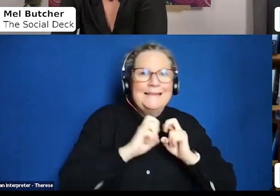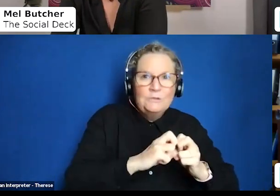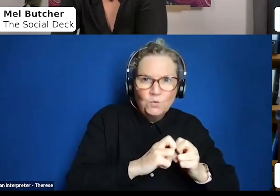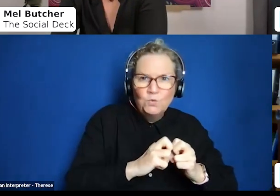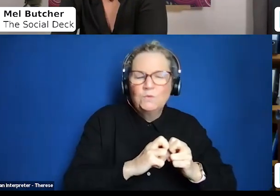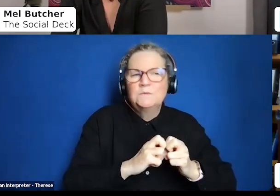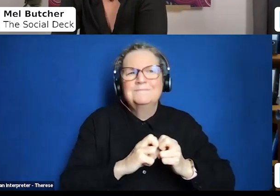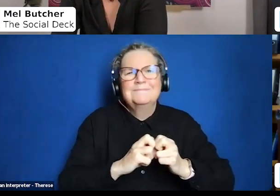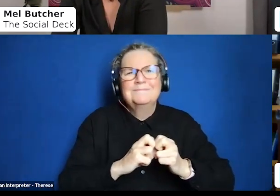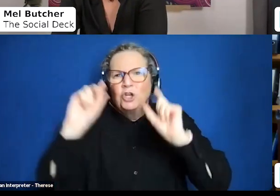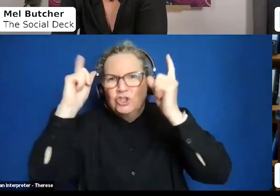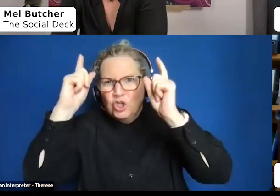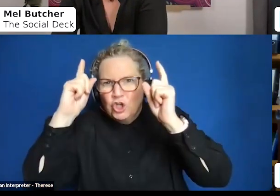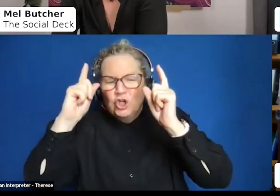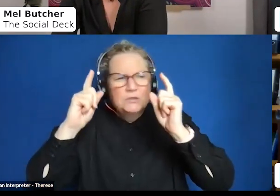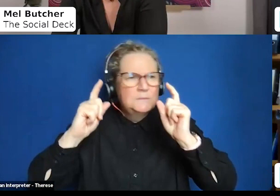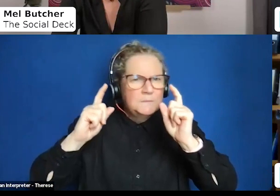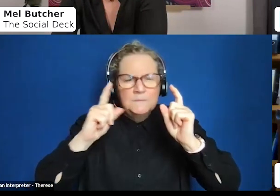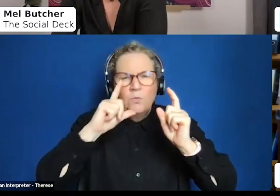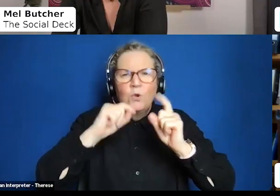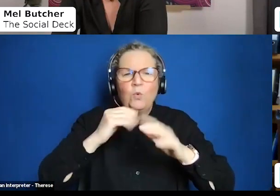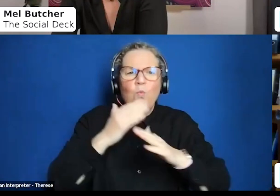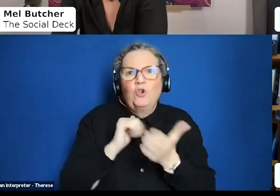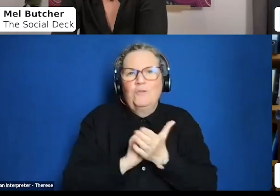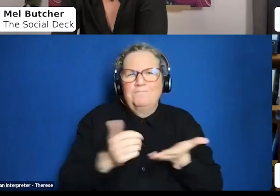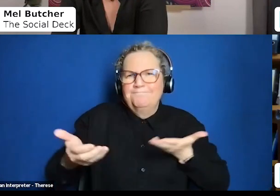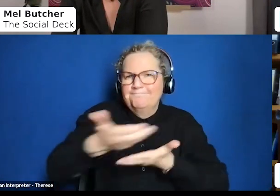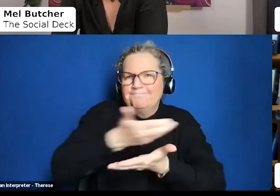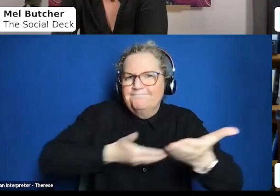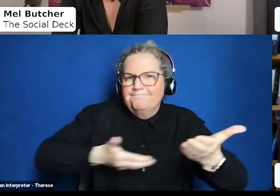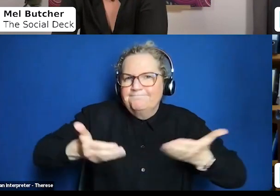And we were able to workshop you know, how that might be addressed together.